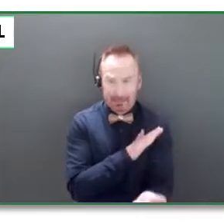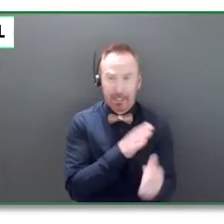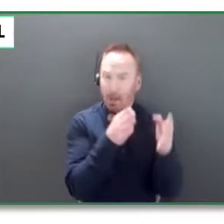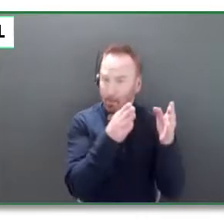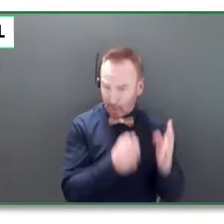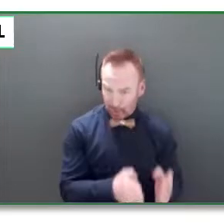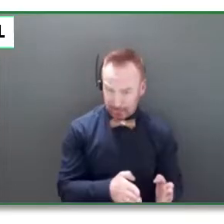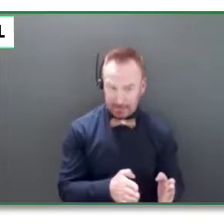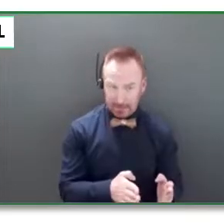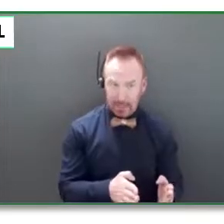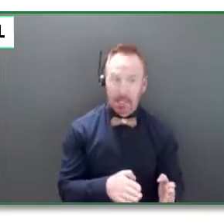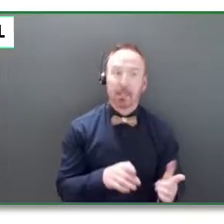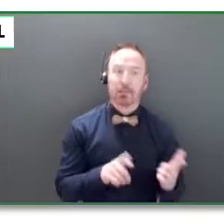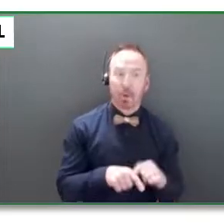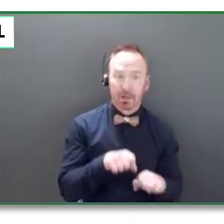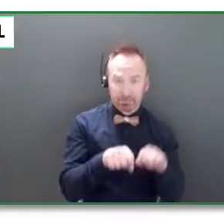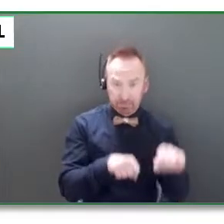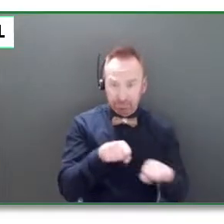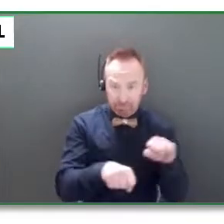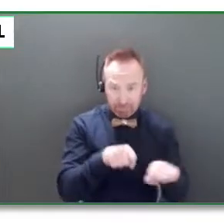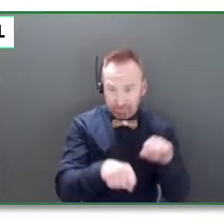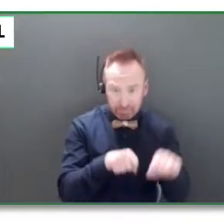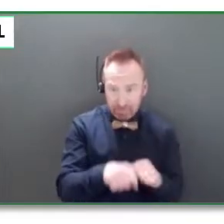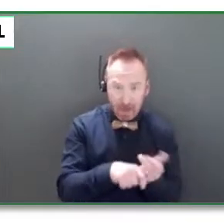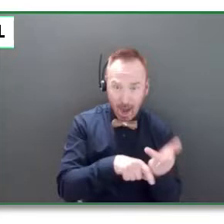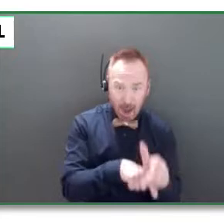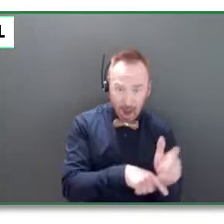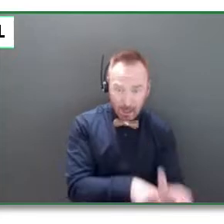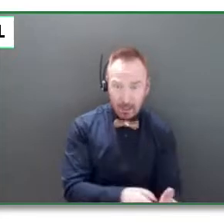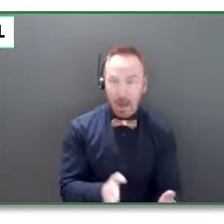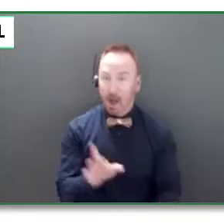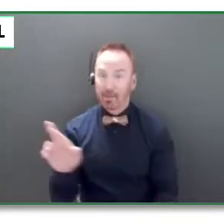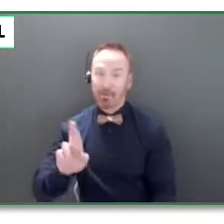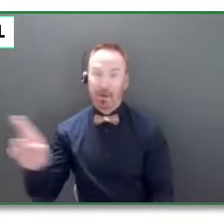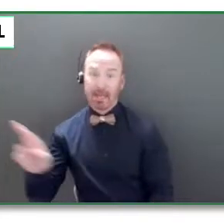On the right is a family riding two-wheeled bikes on a flat wide rail